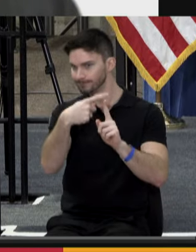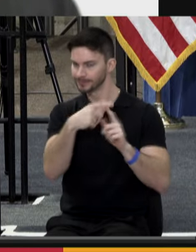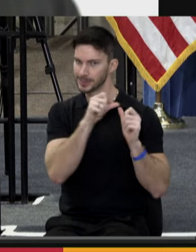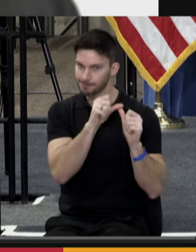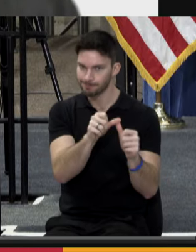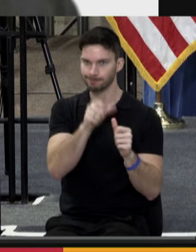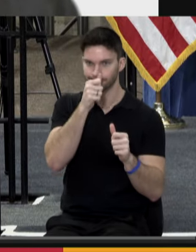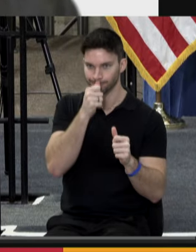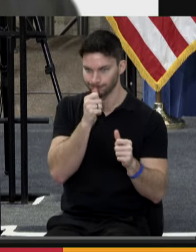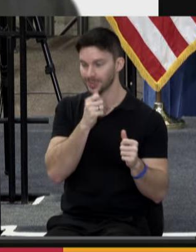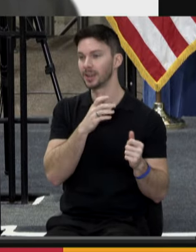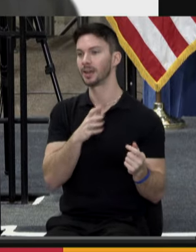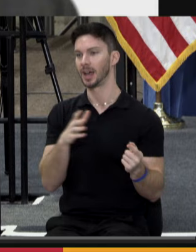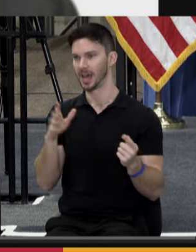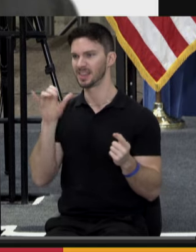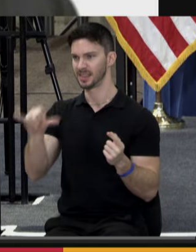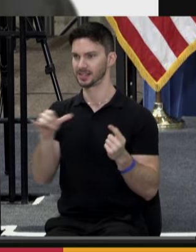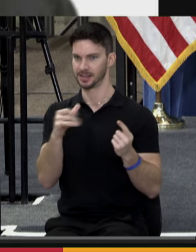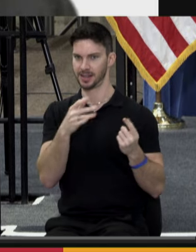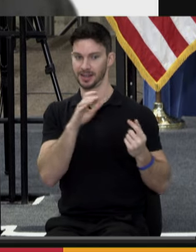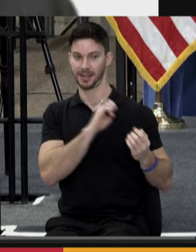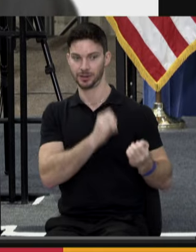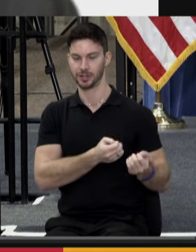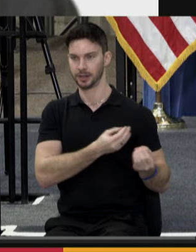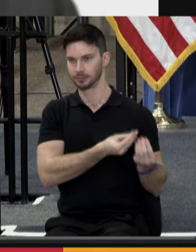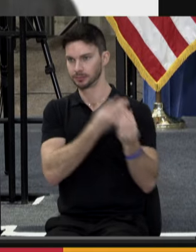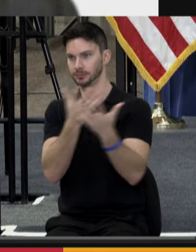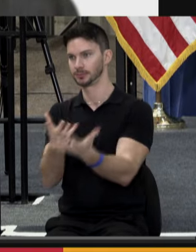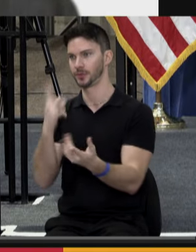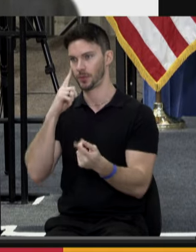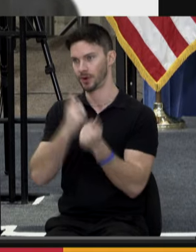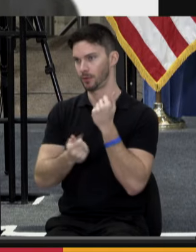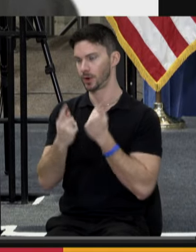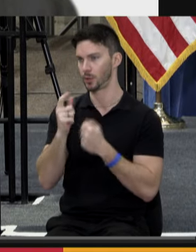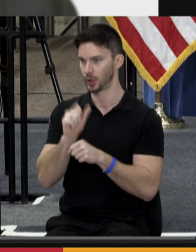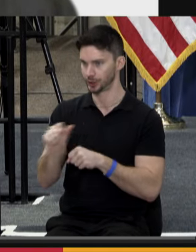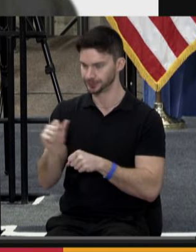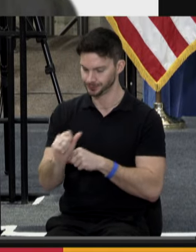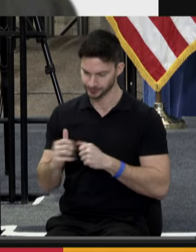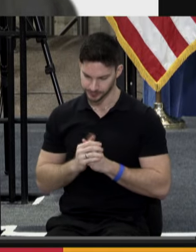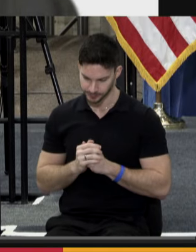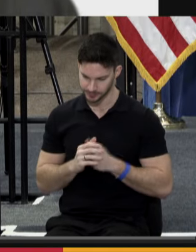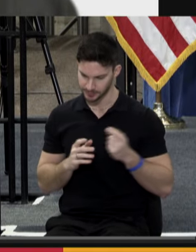The work requires skill, patience, compassion that far exceeds compensation and it never